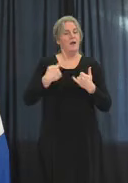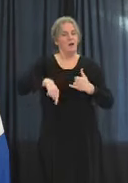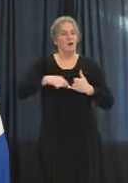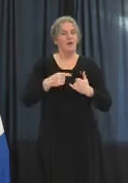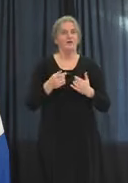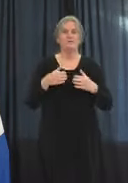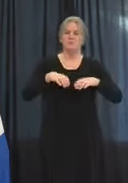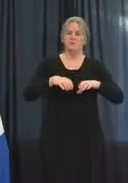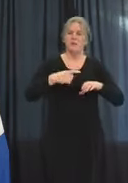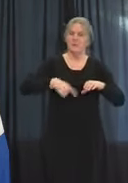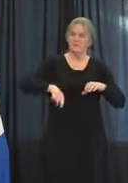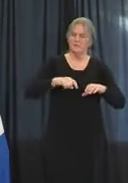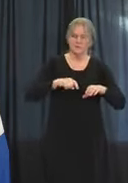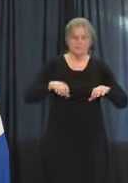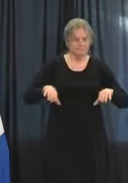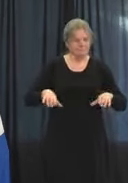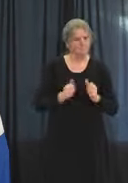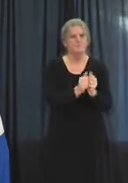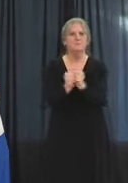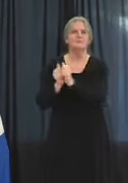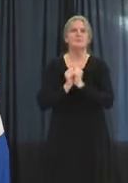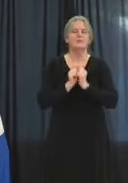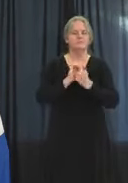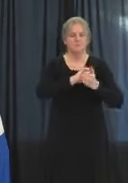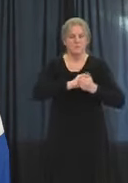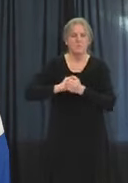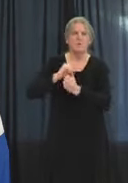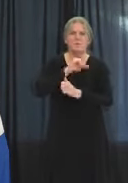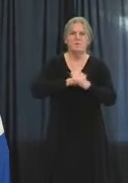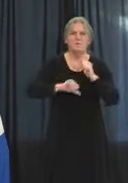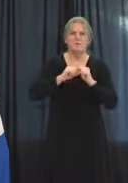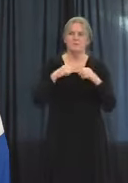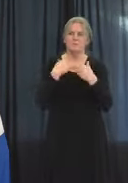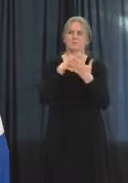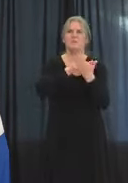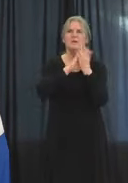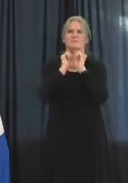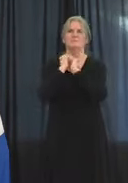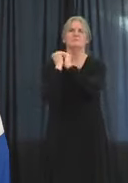examine our collective self, and to emerge all the stronger.